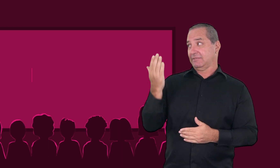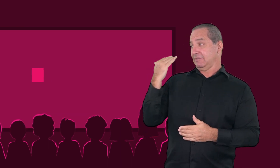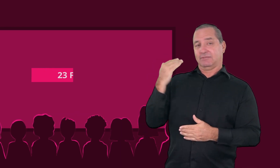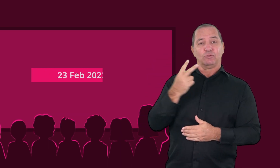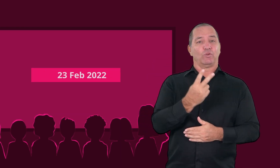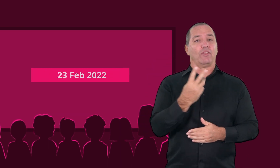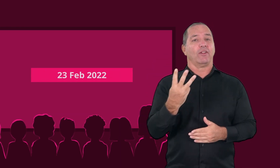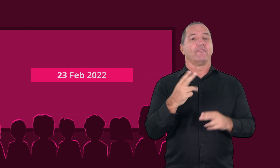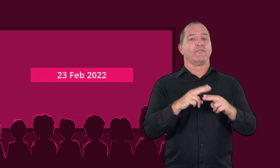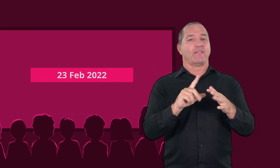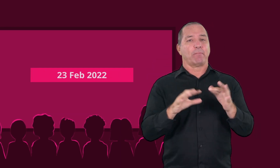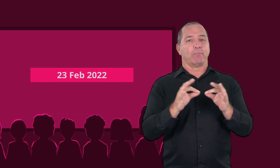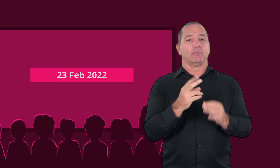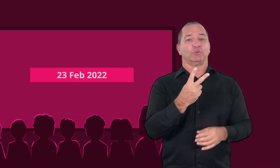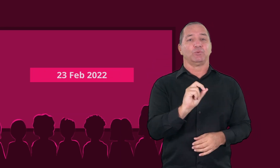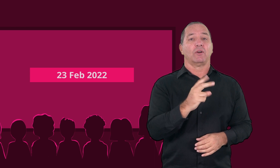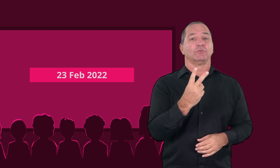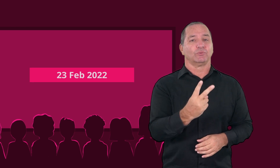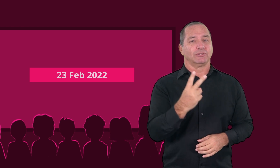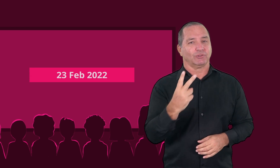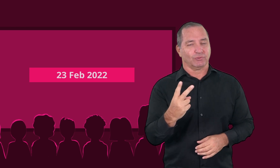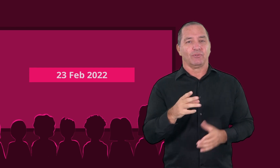On 23 February 2022,